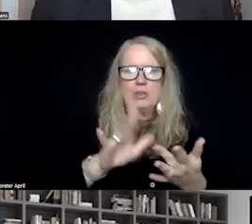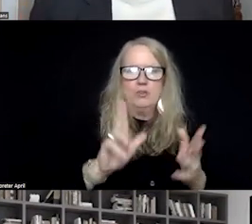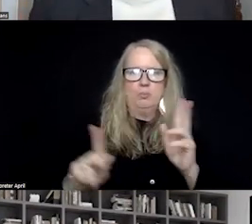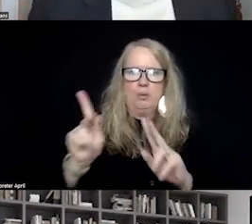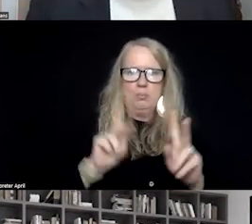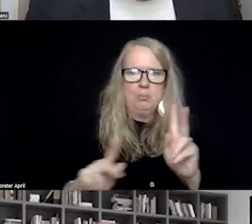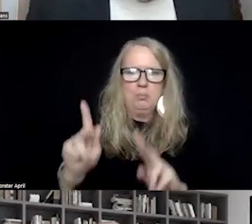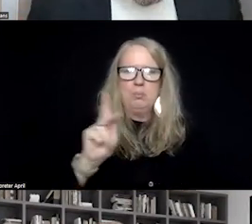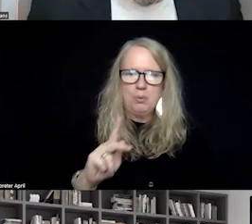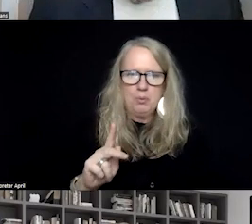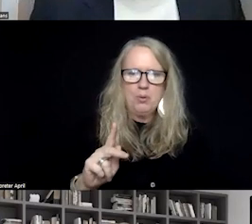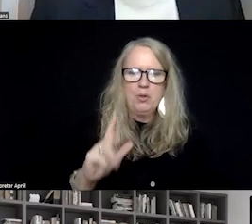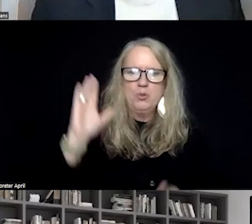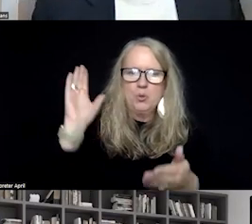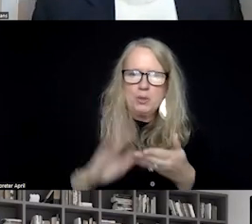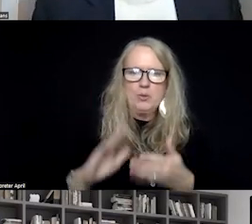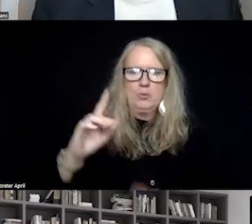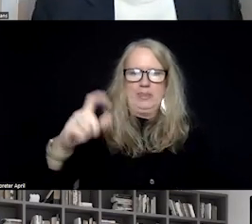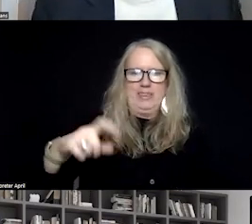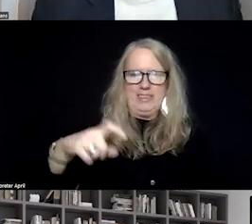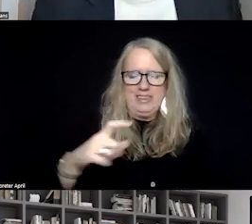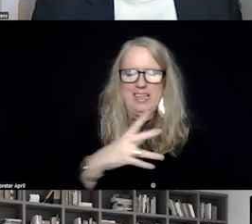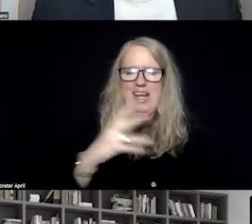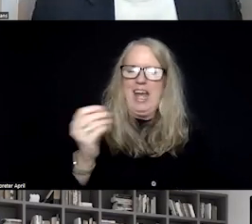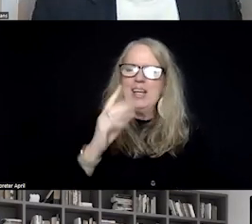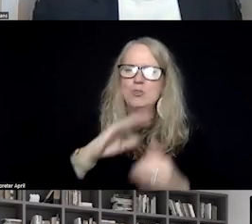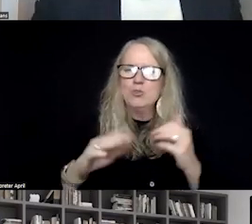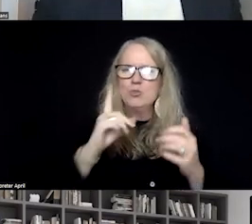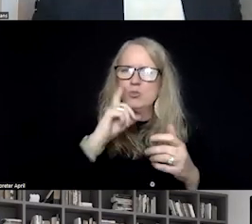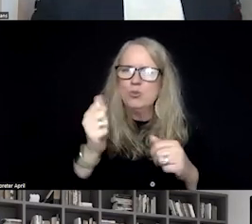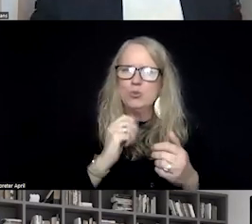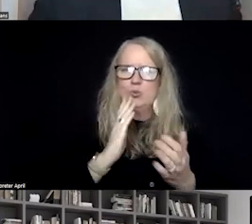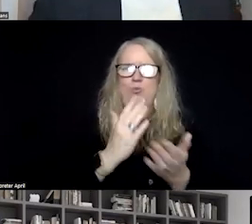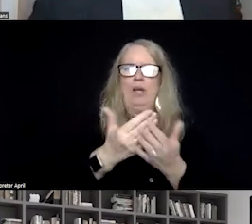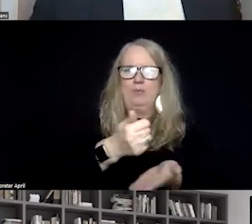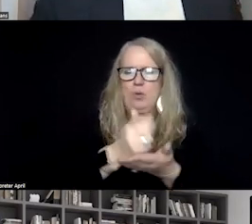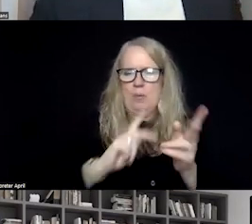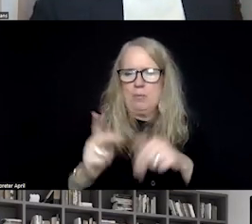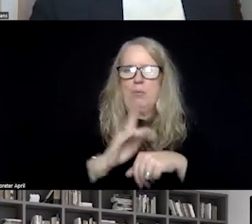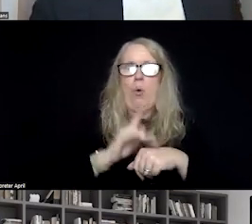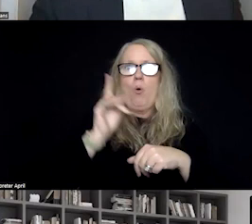FOR CRISIS AND GET TO PEOPLE MUCH EARLIER.